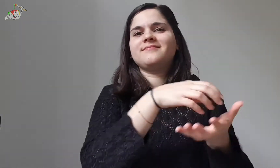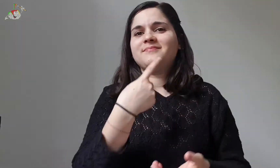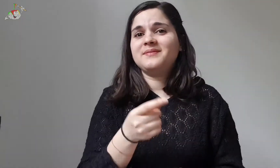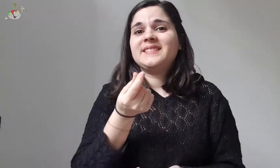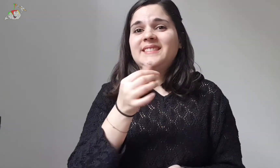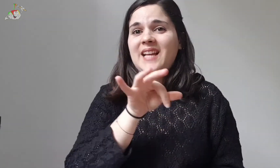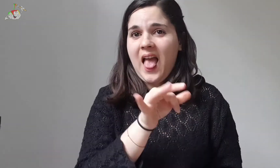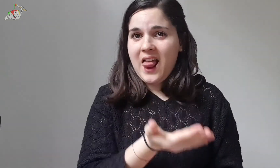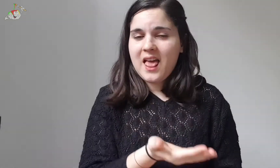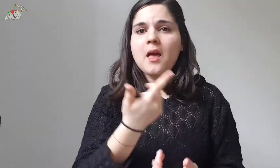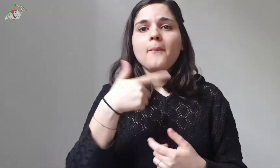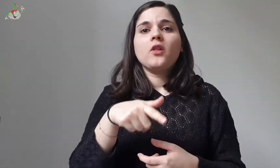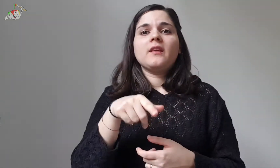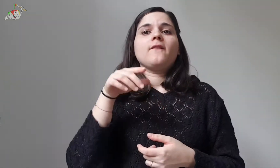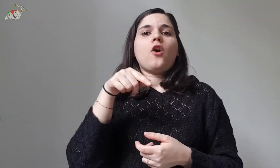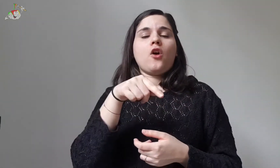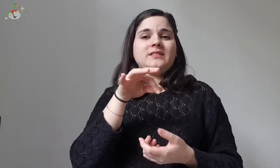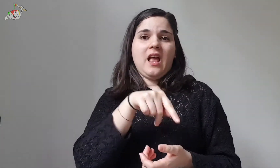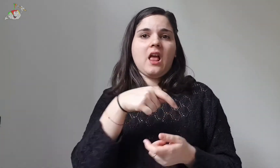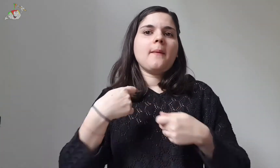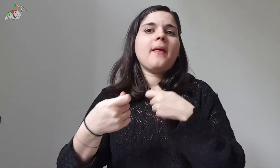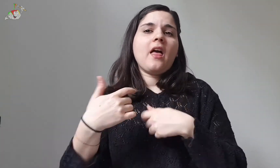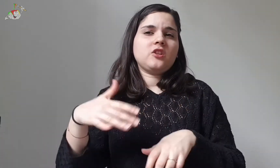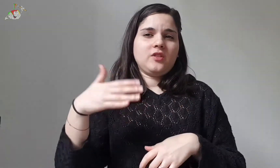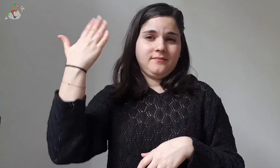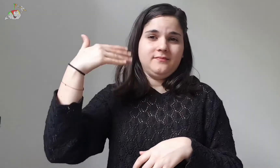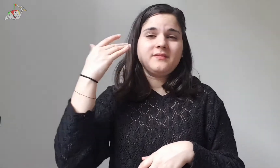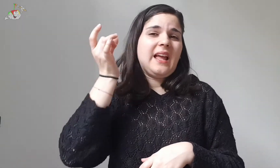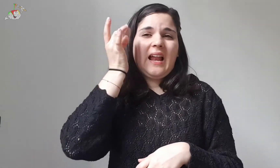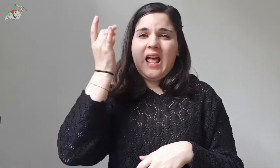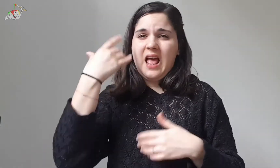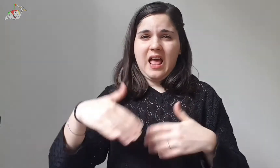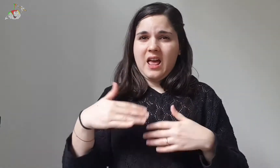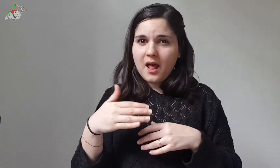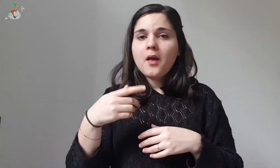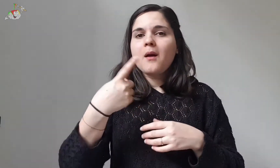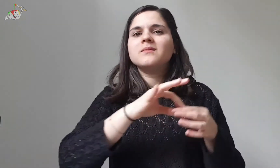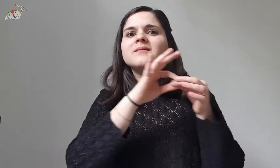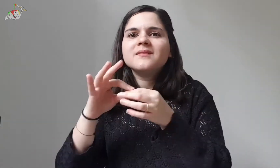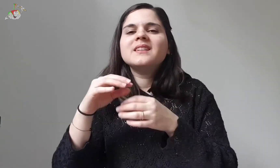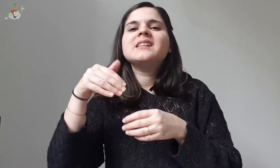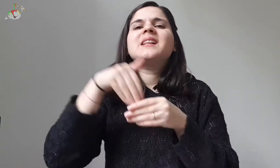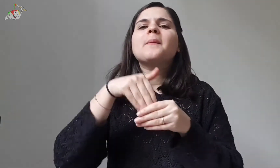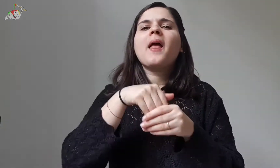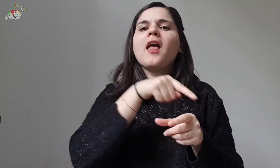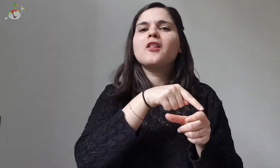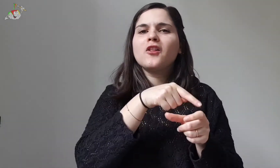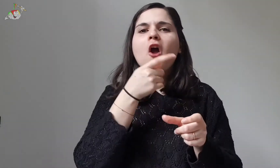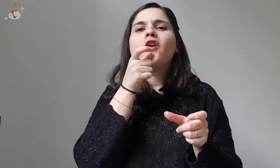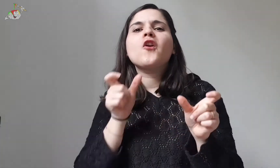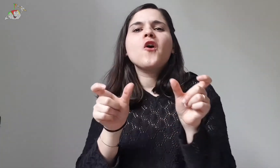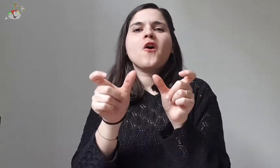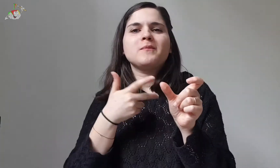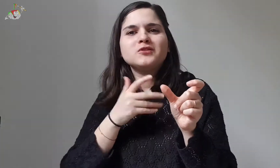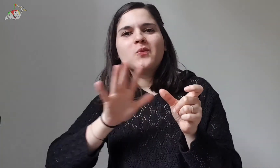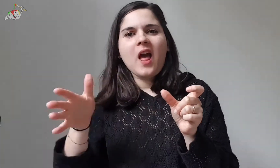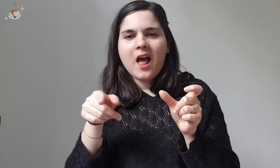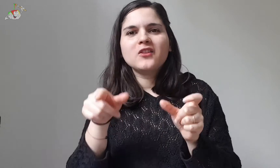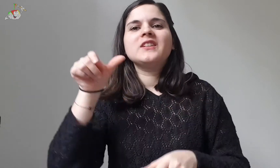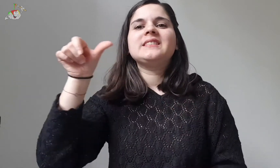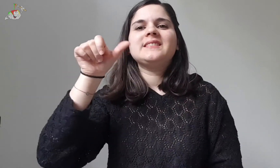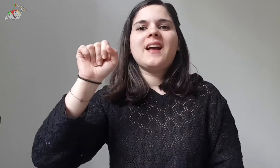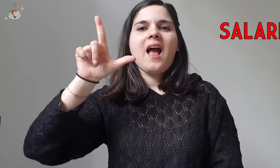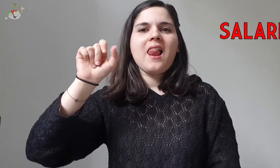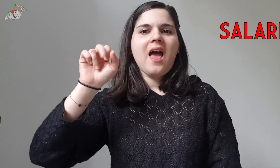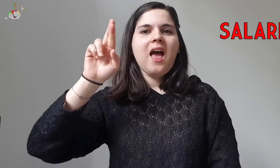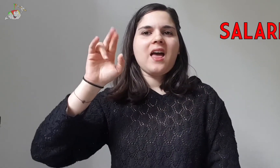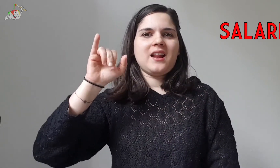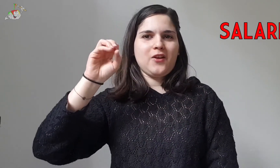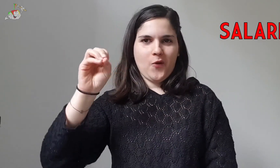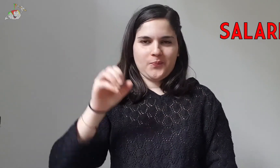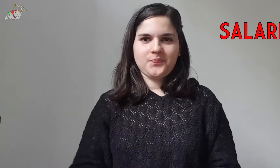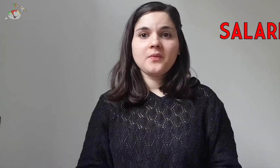salt, because it was a rare commodity (hence the name salary, synonymous with salary).